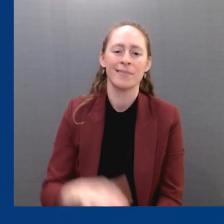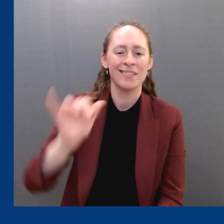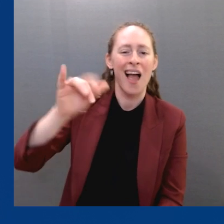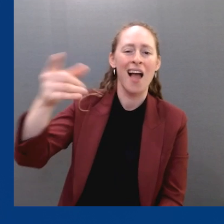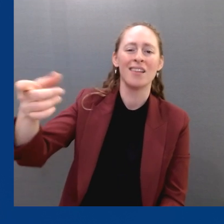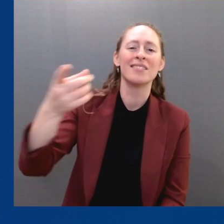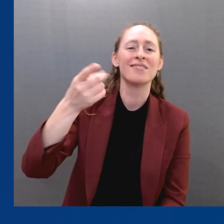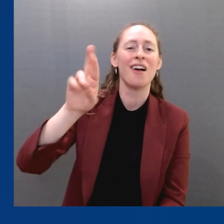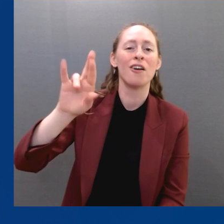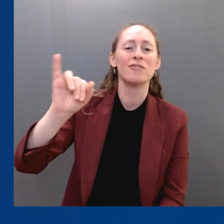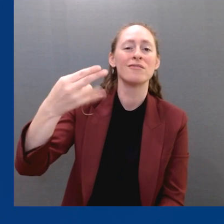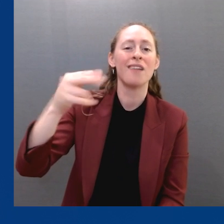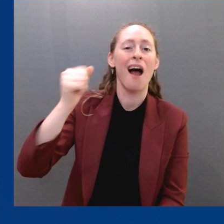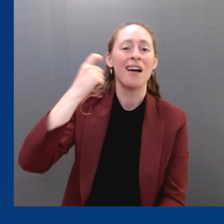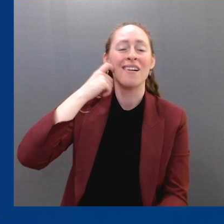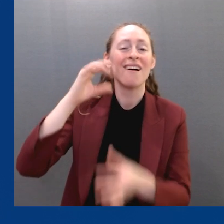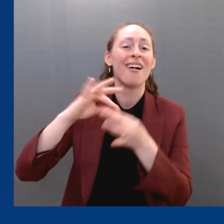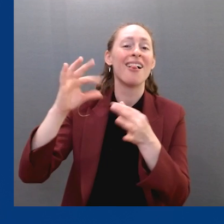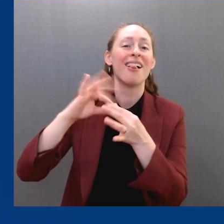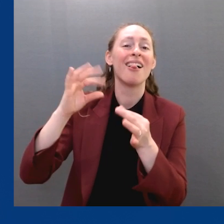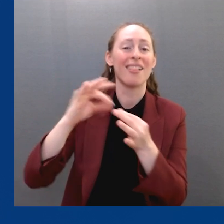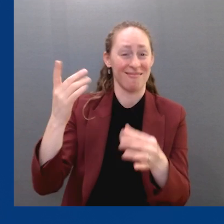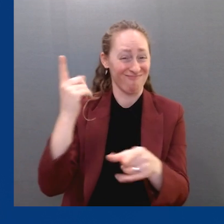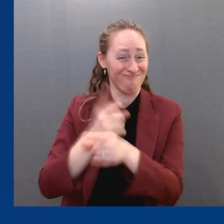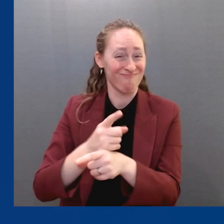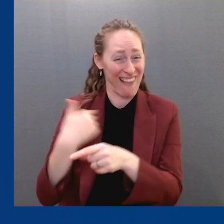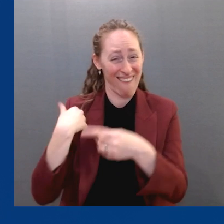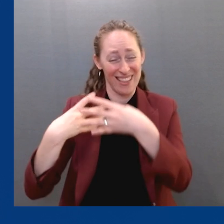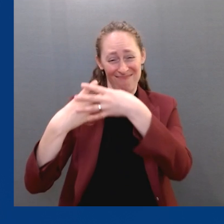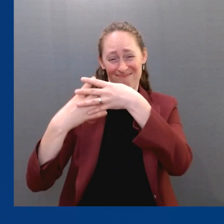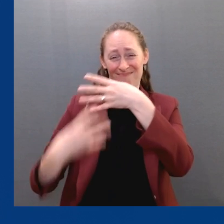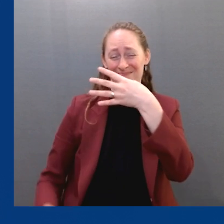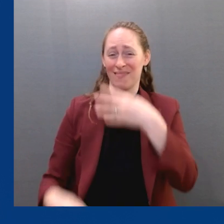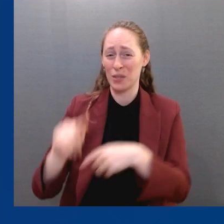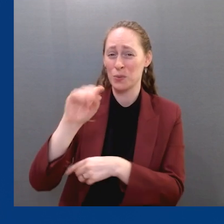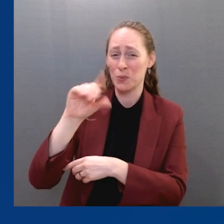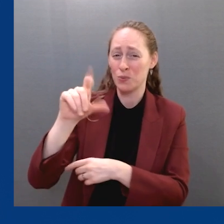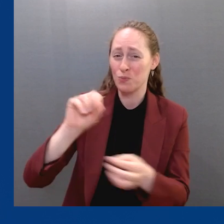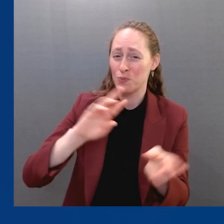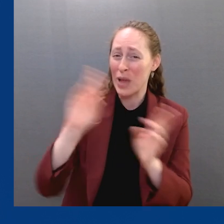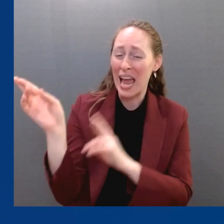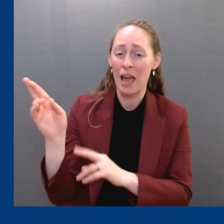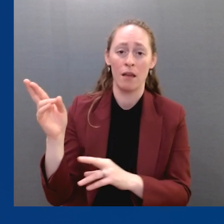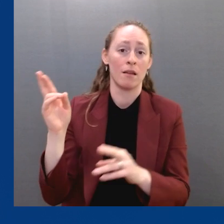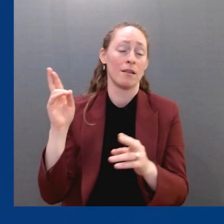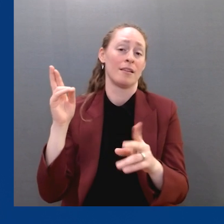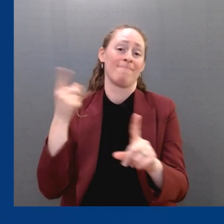vaccines continue to provide strong protection against severe disease, however,